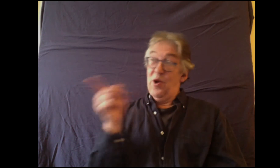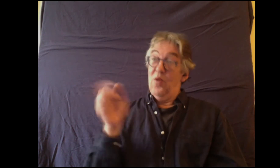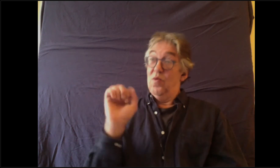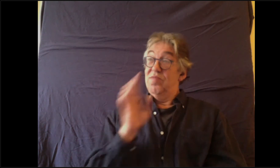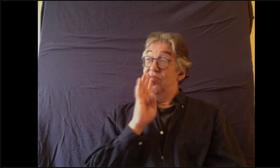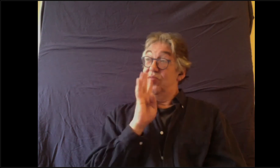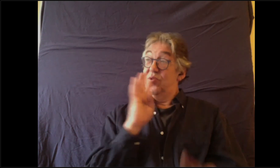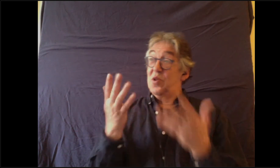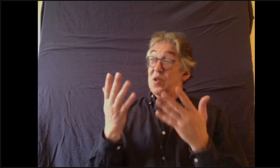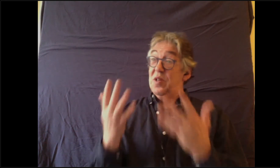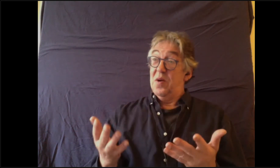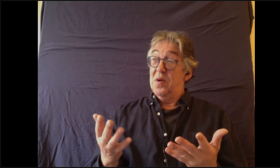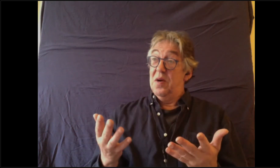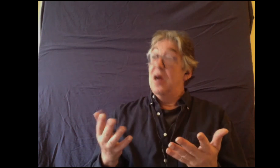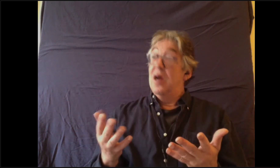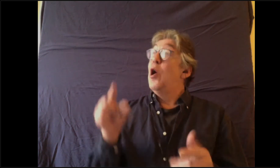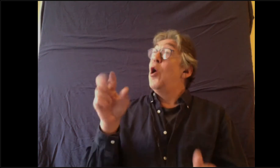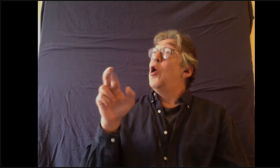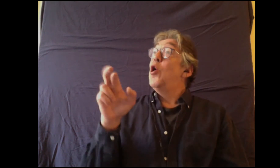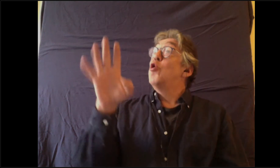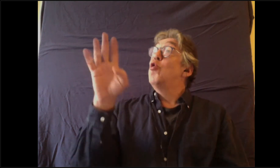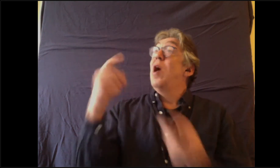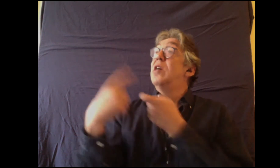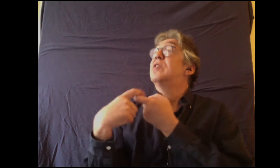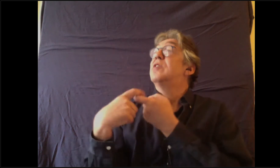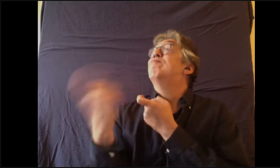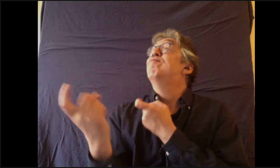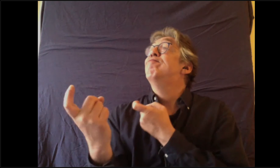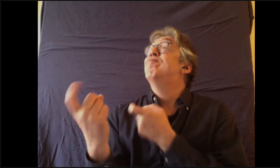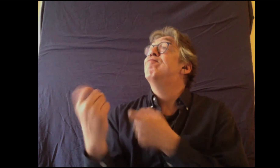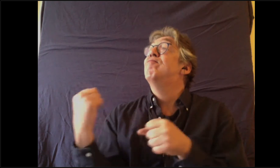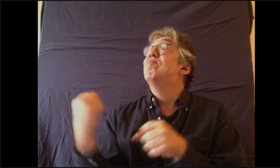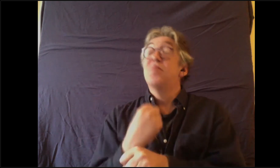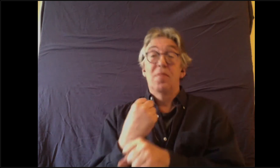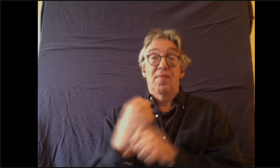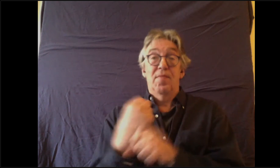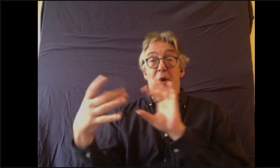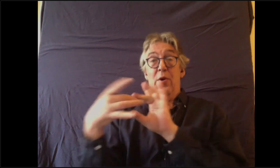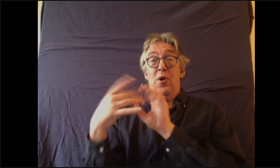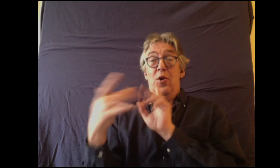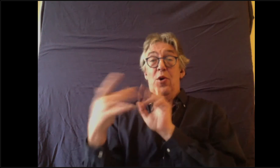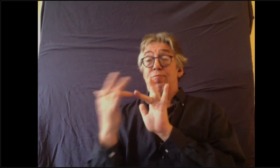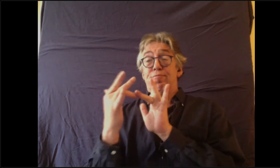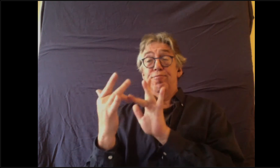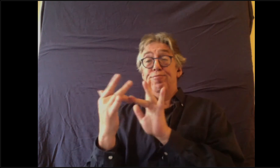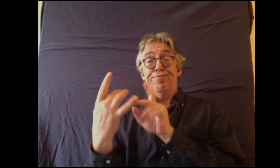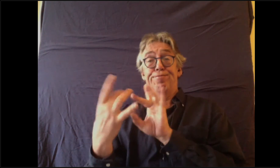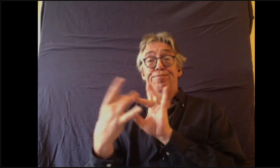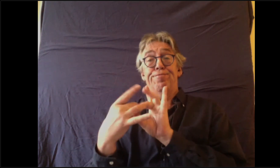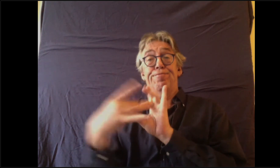But Grace is now offline. I guess her connection isn't good. That's okay.